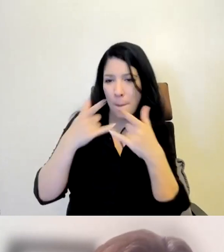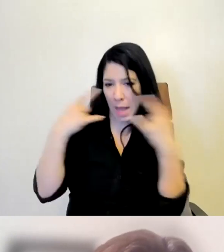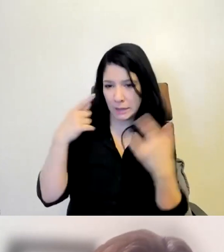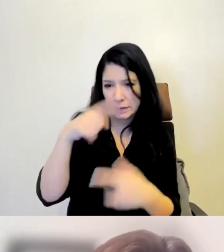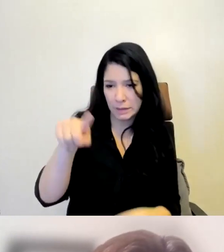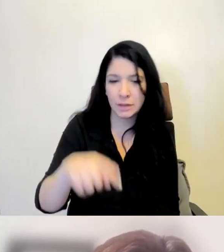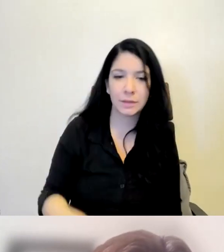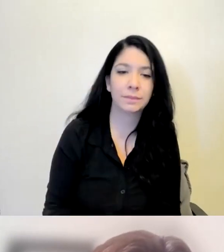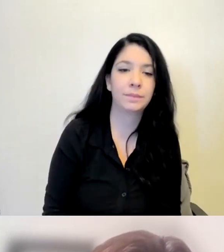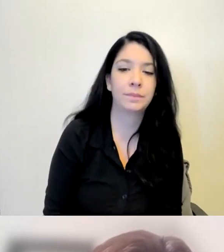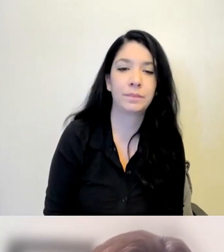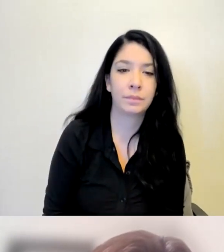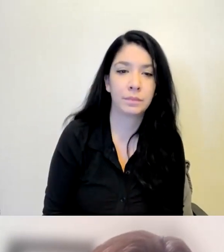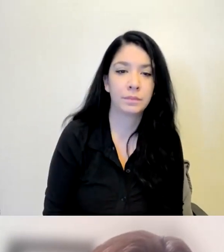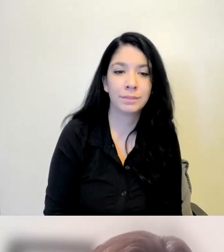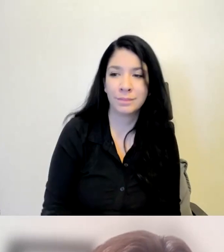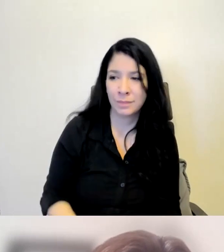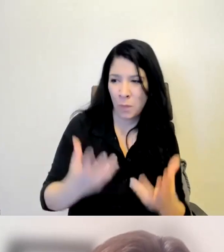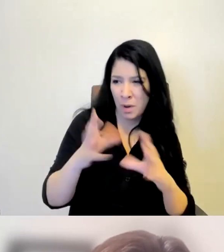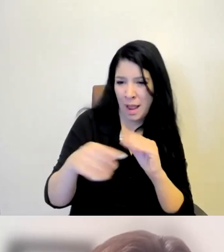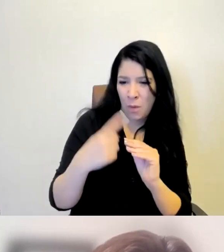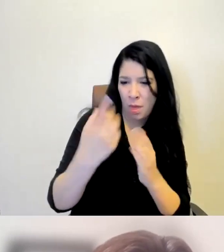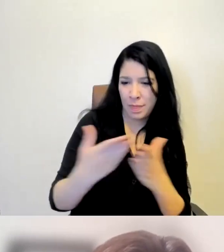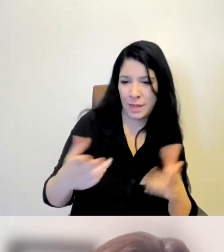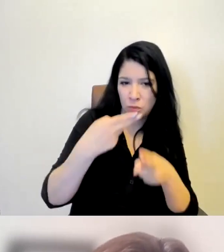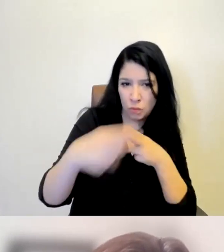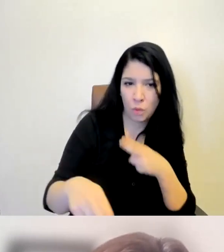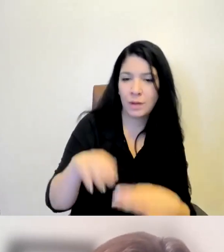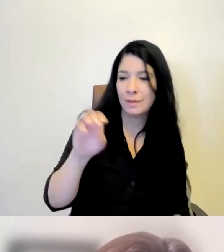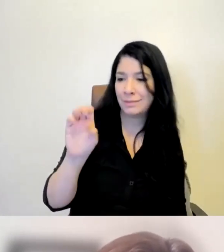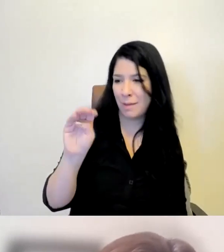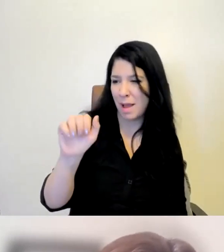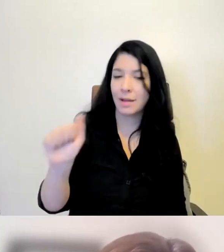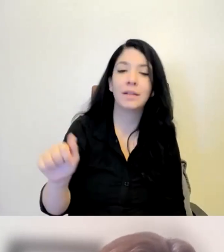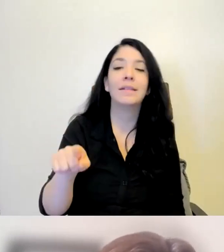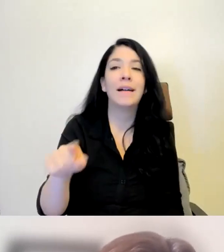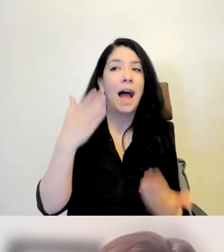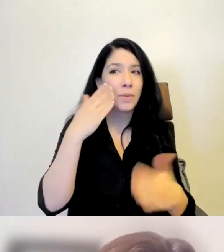I will add in real quick. I don't know if this one made it on to this slide. But one accommodation